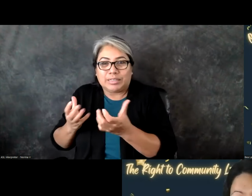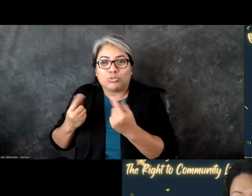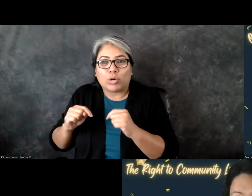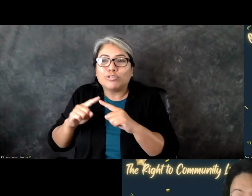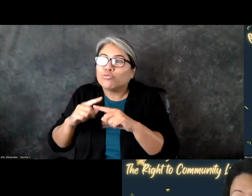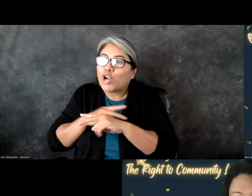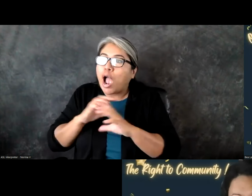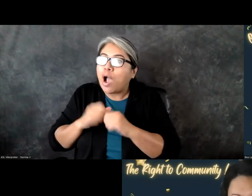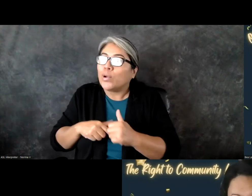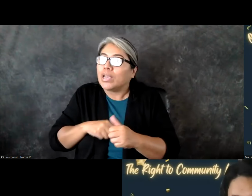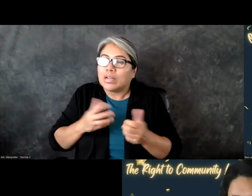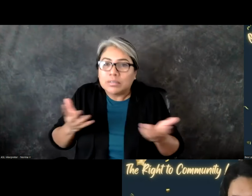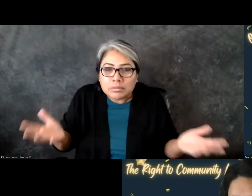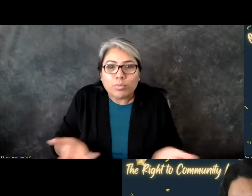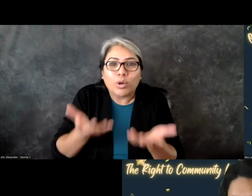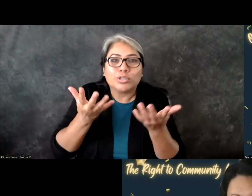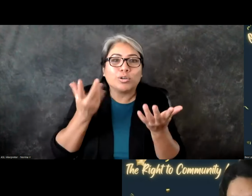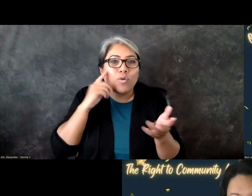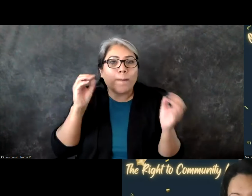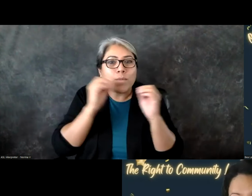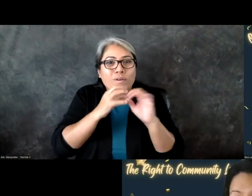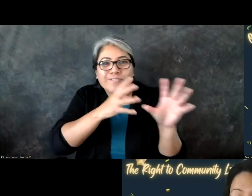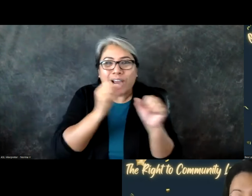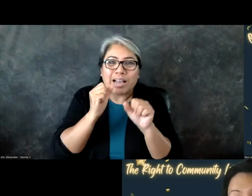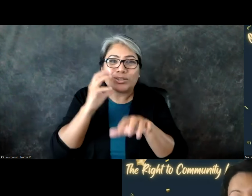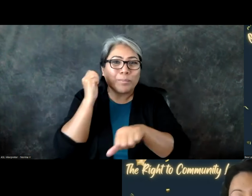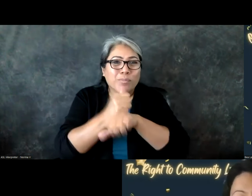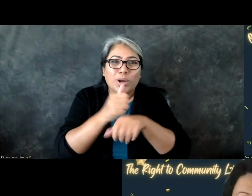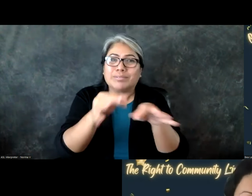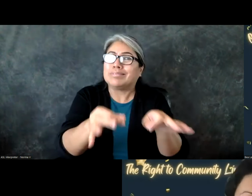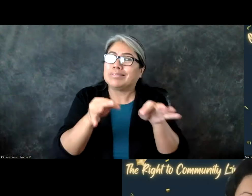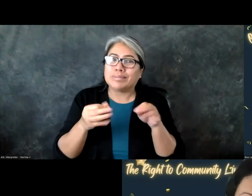they chose in the end. I think advocates are still